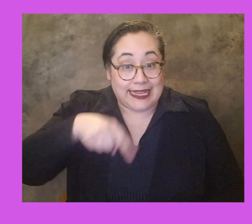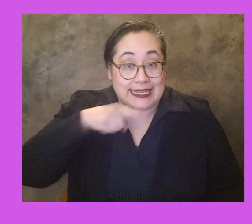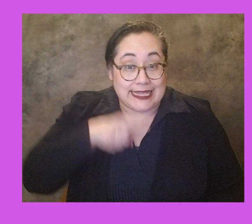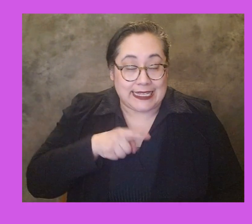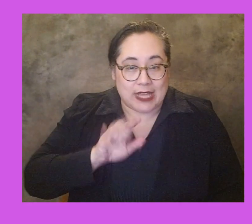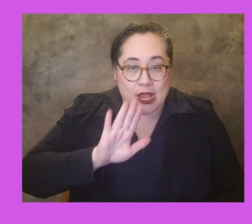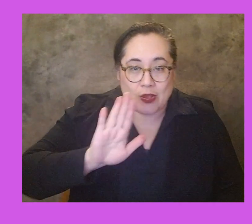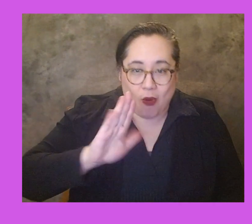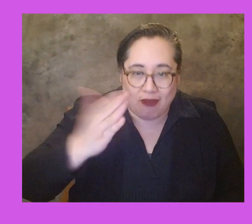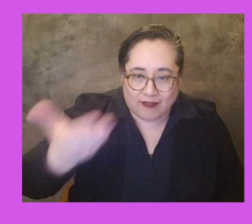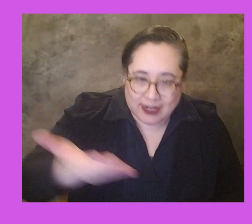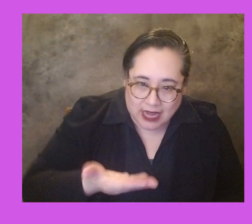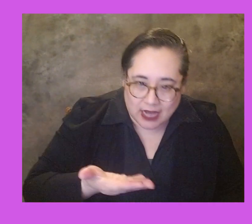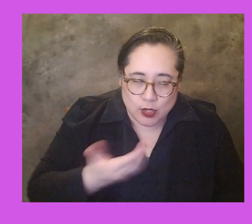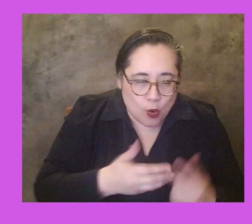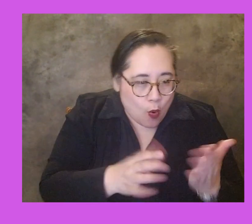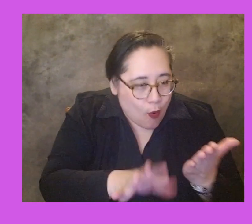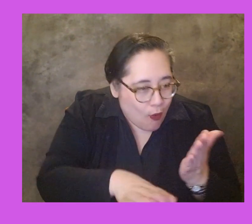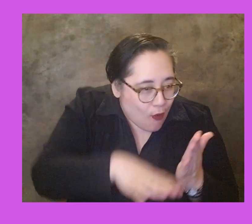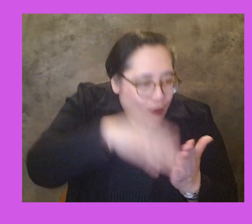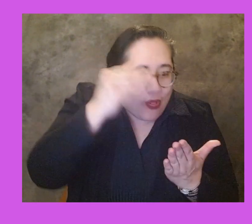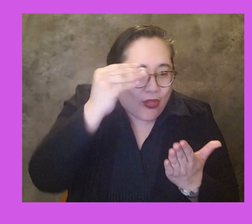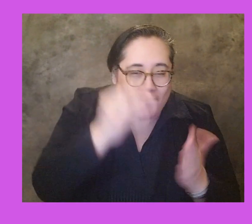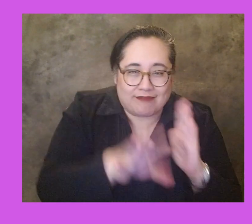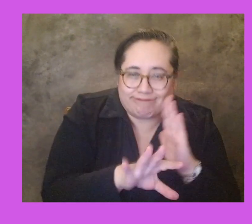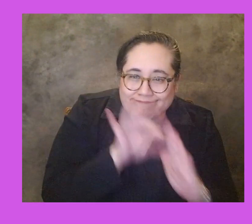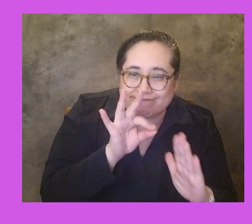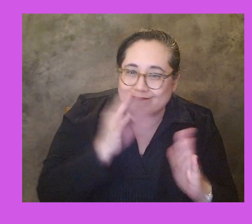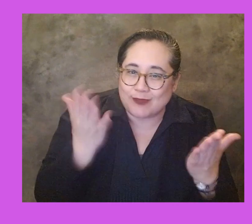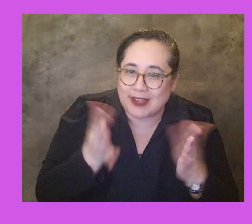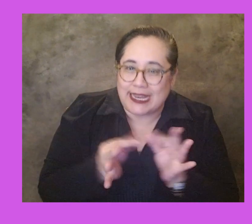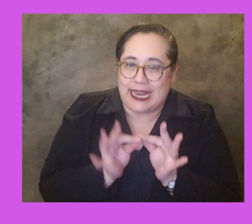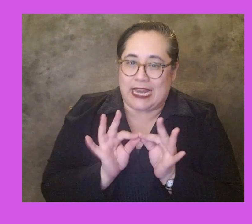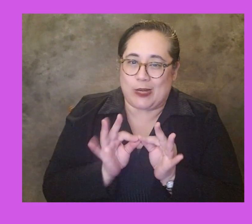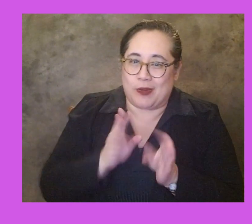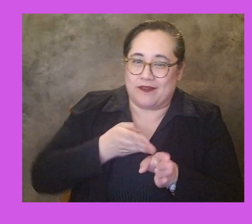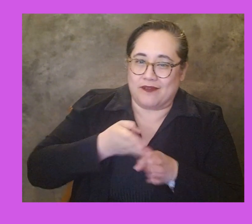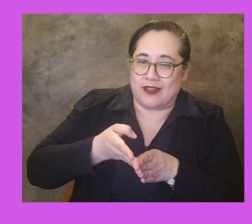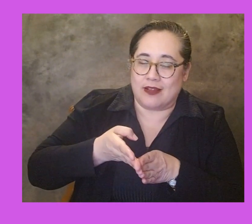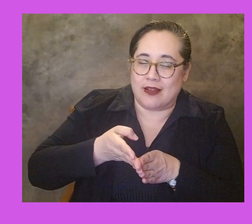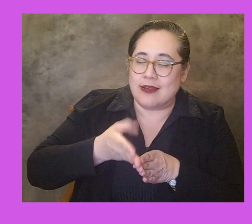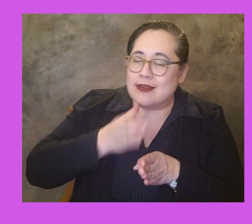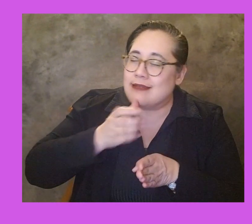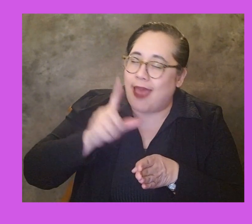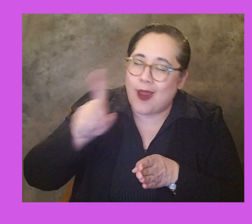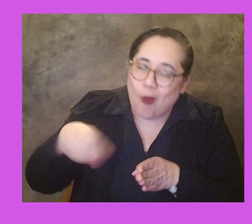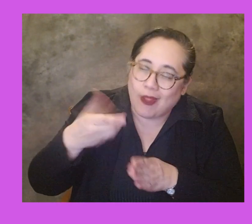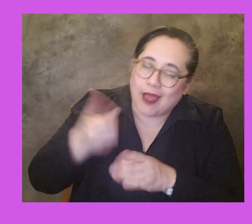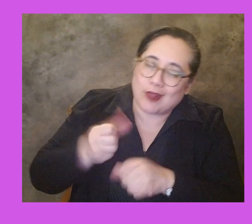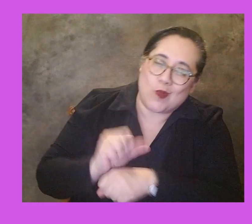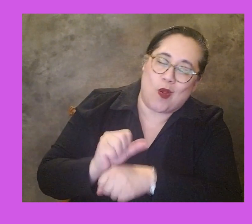interpreting field, not only as a job, but as a journey, a path, a vocation.